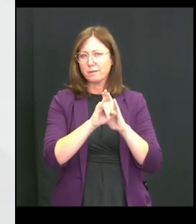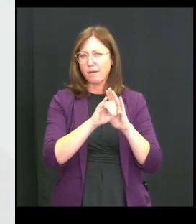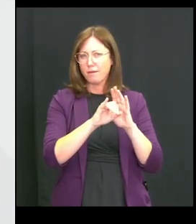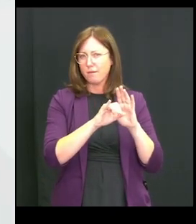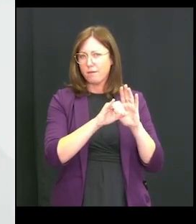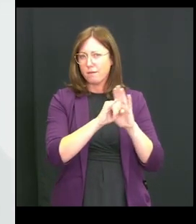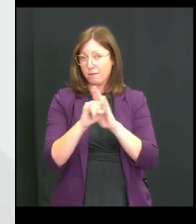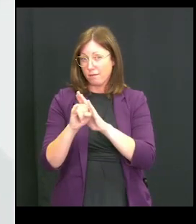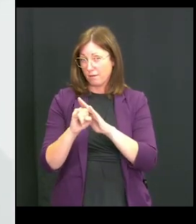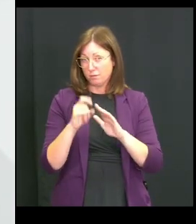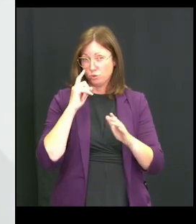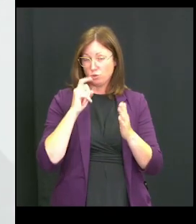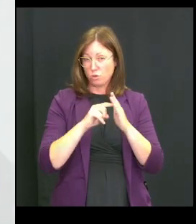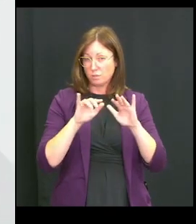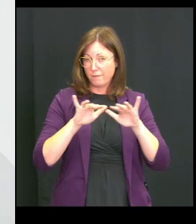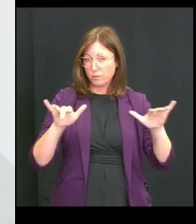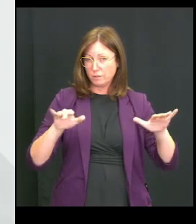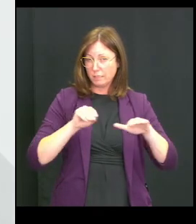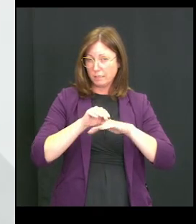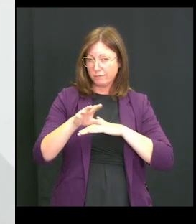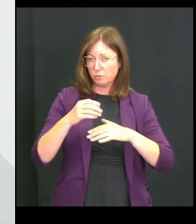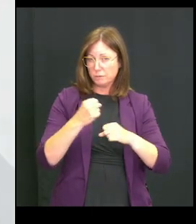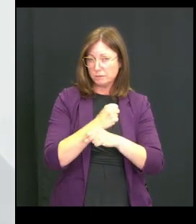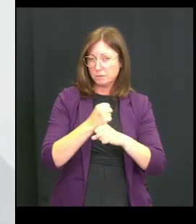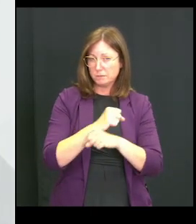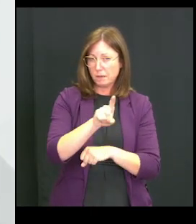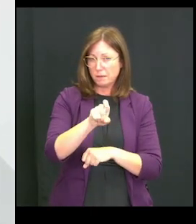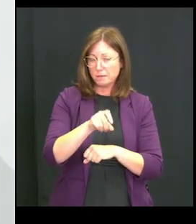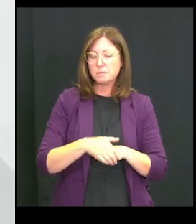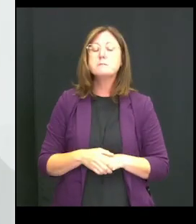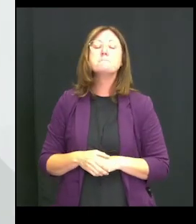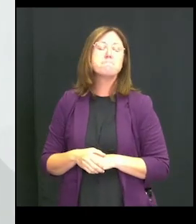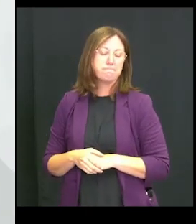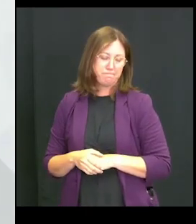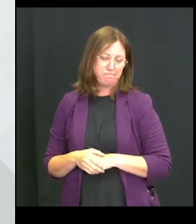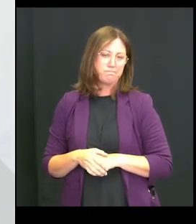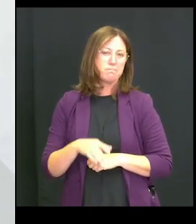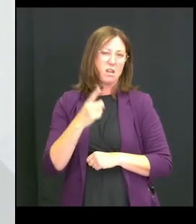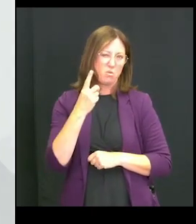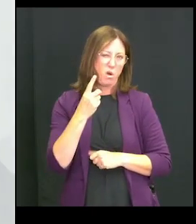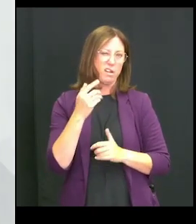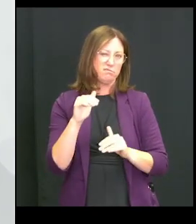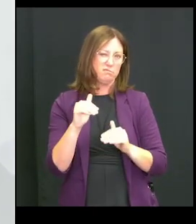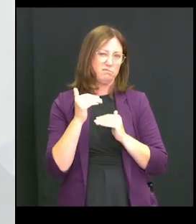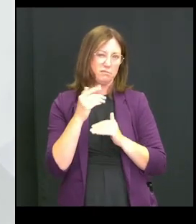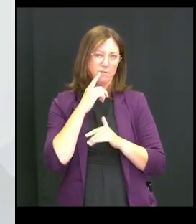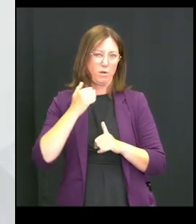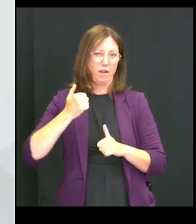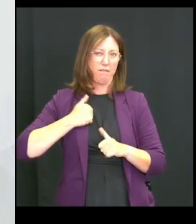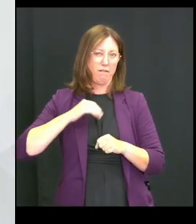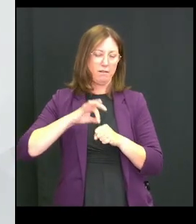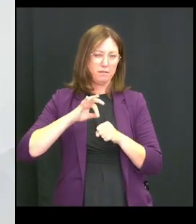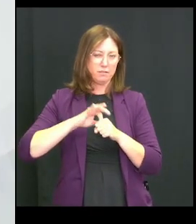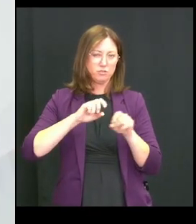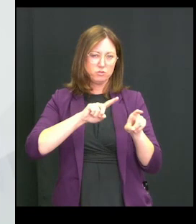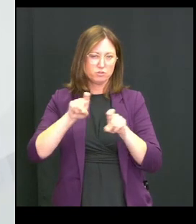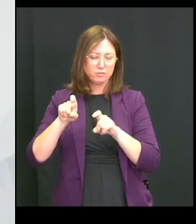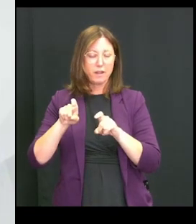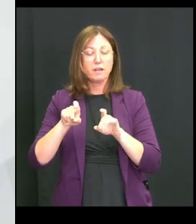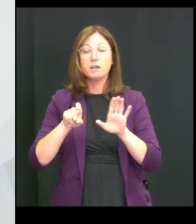Unfortunately one of the key limitations of the Canadian Election Study. So it's a great survey.